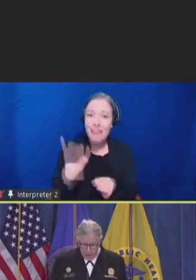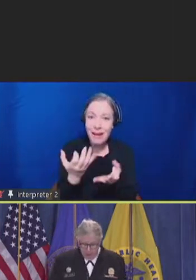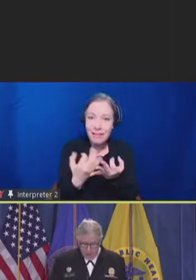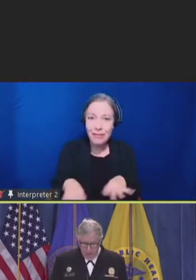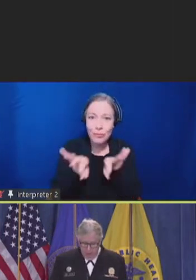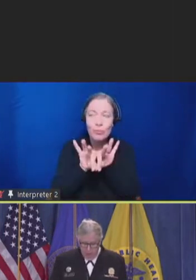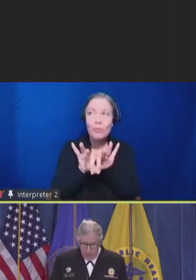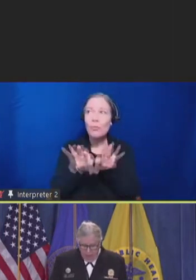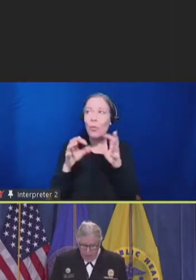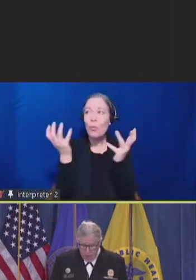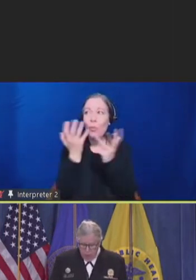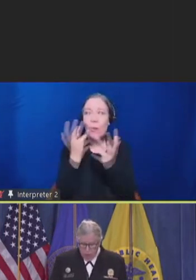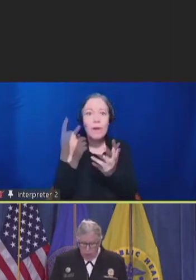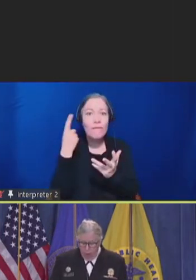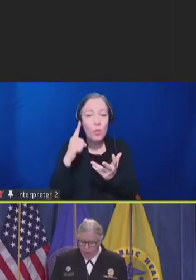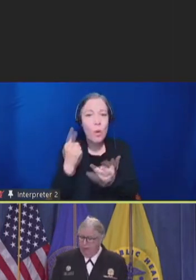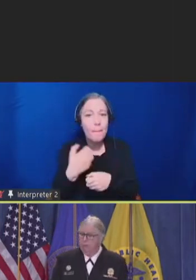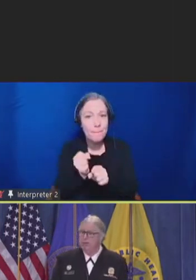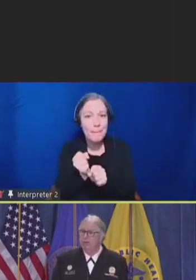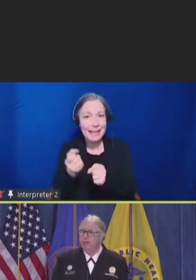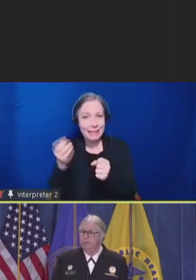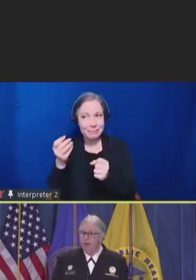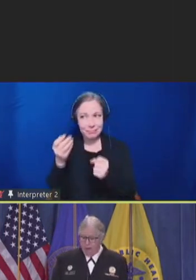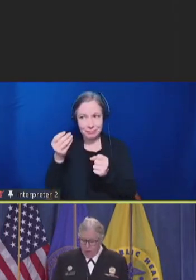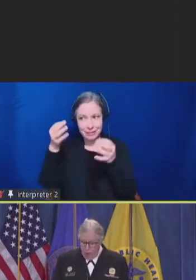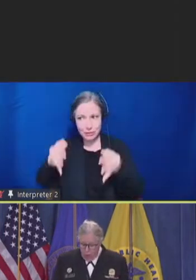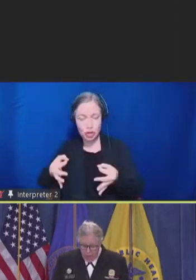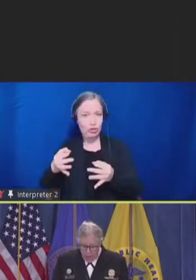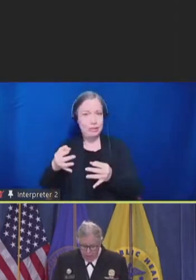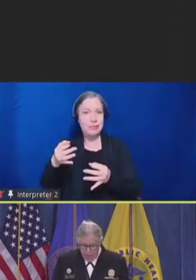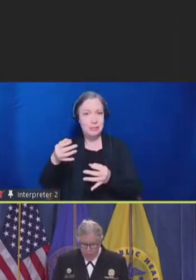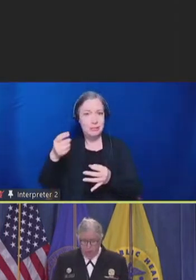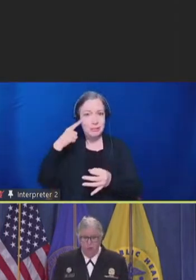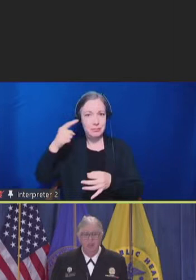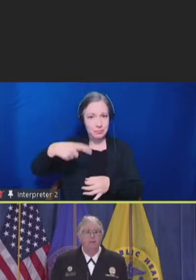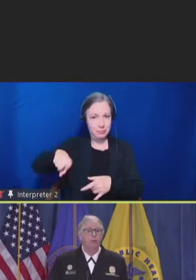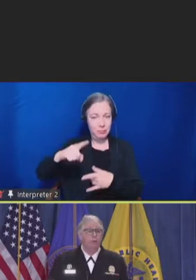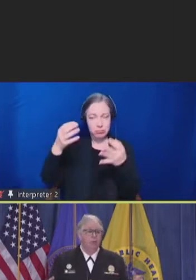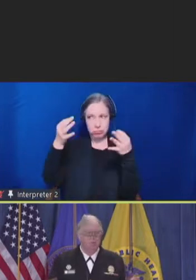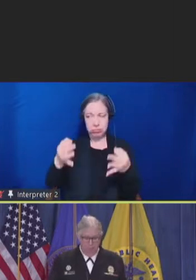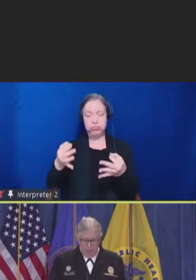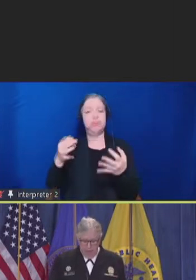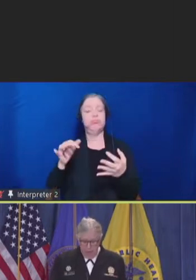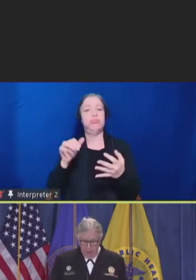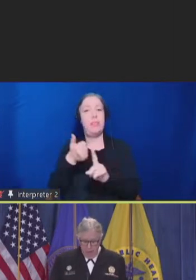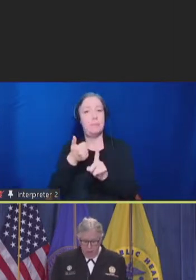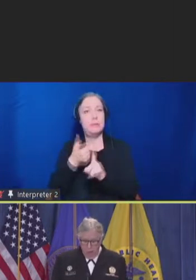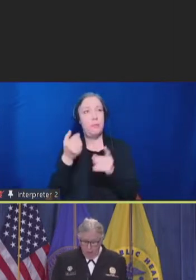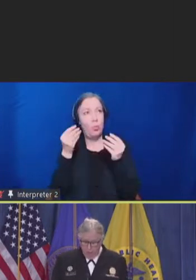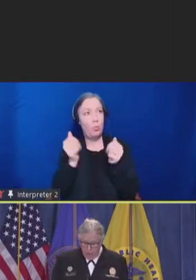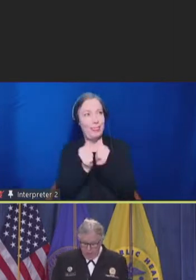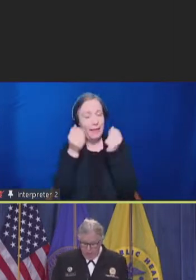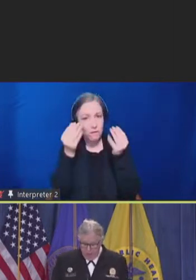So, thank you to all the immunization providers, all their healthcare workers, everyone on the committee who help do this.